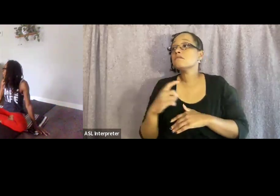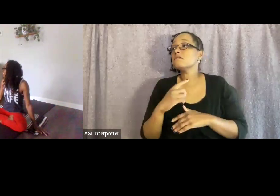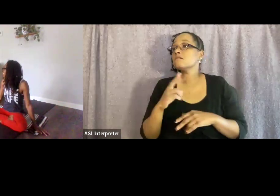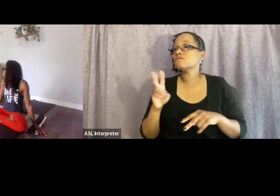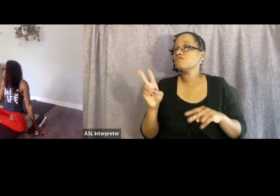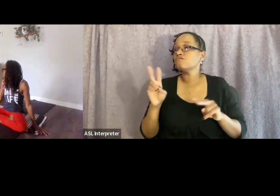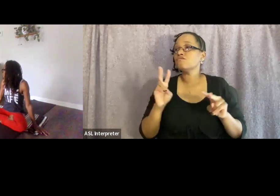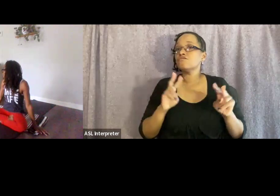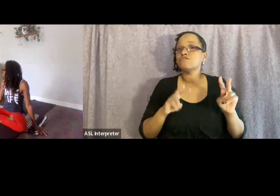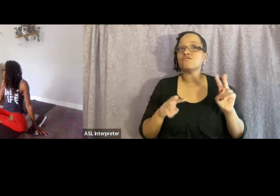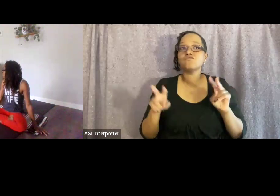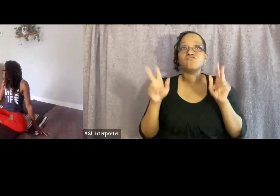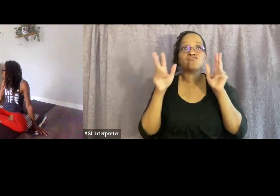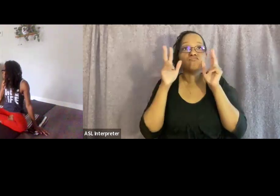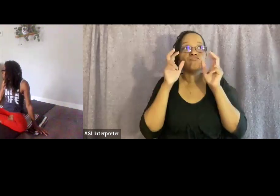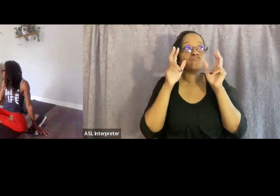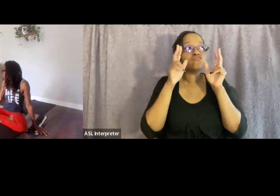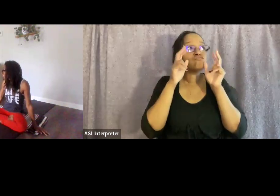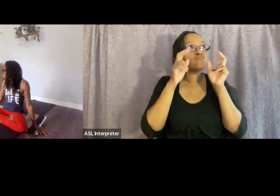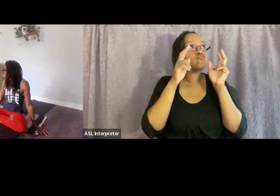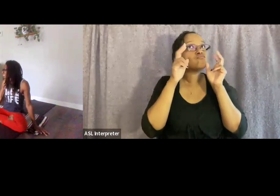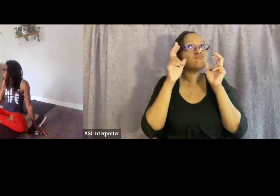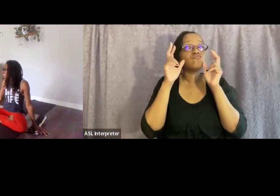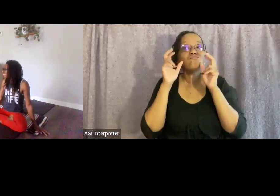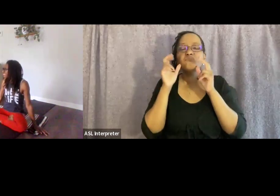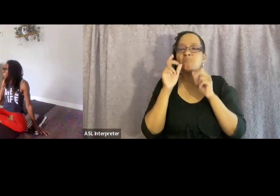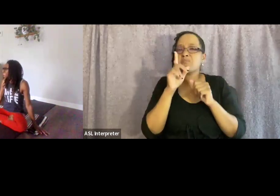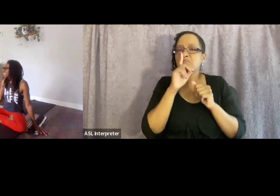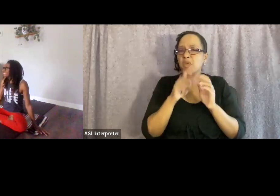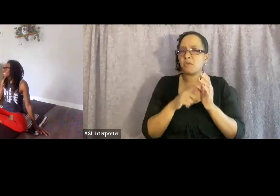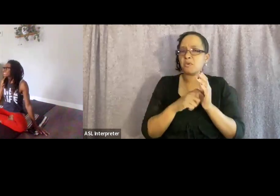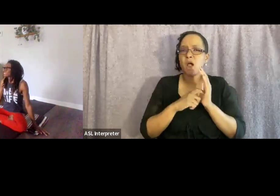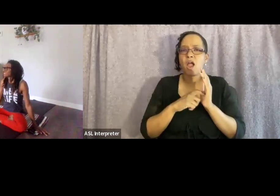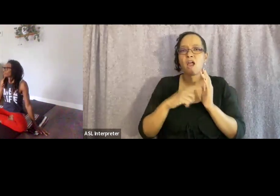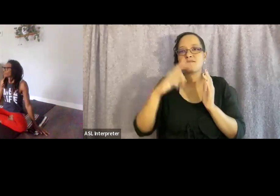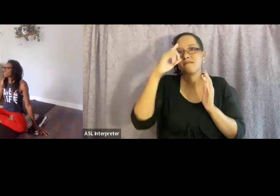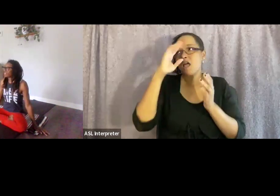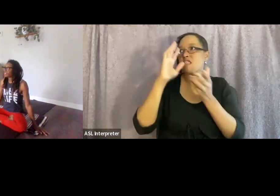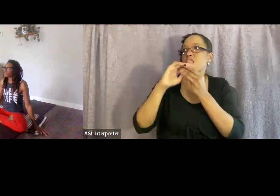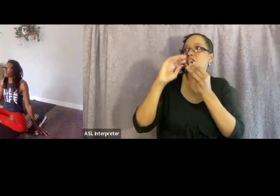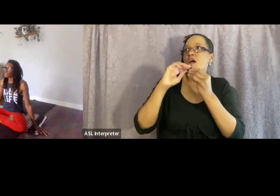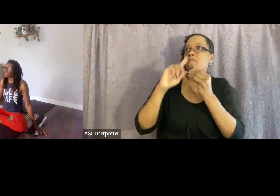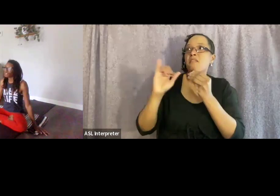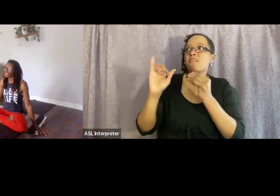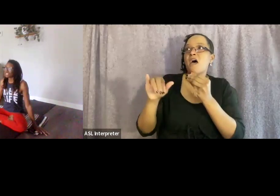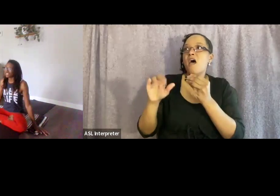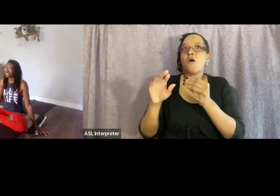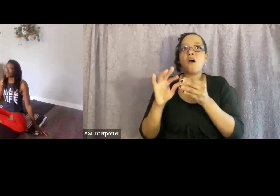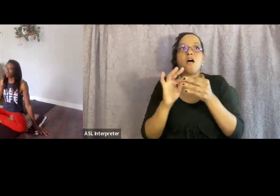without the need to maybe attach a story or narrative to whatever you see.